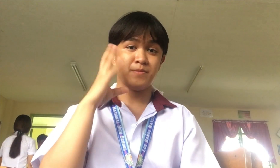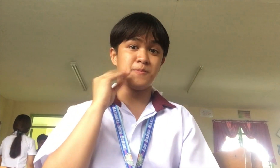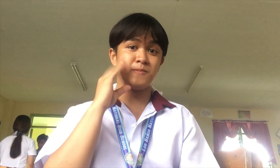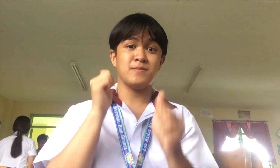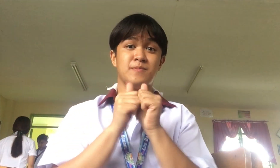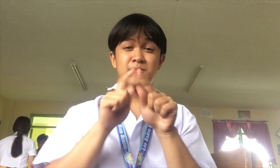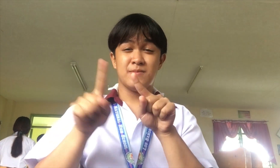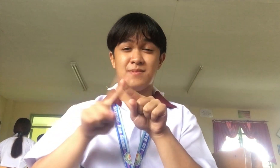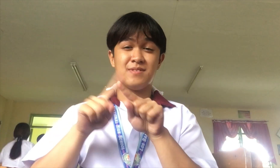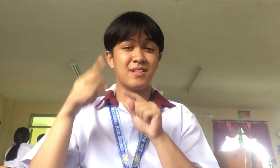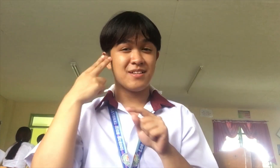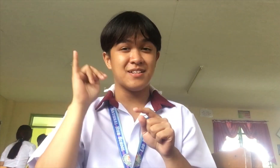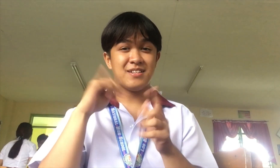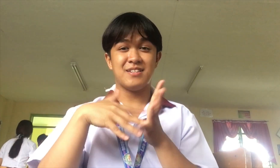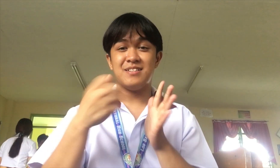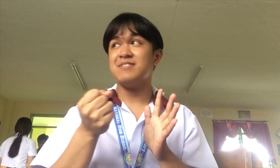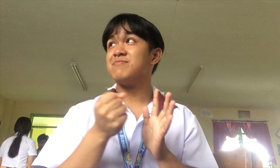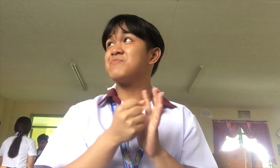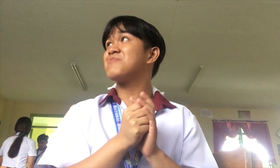I have been experienced with different people